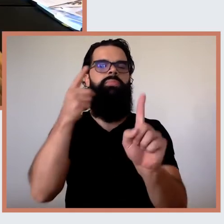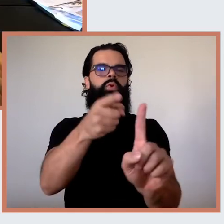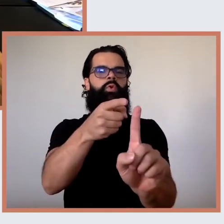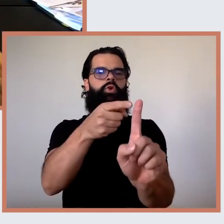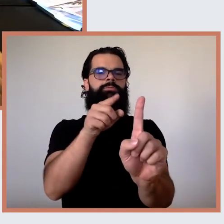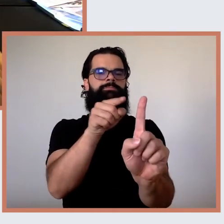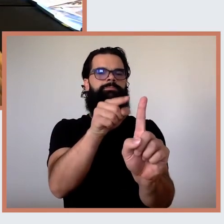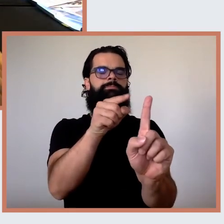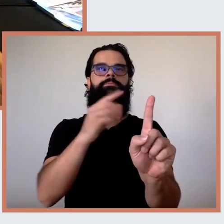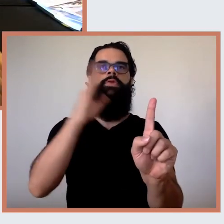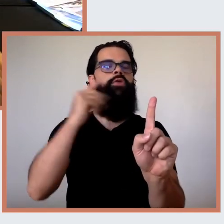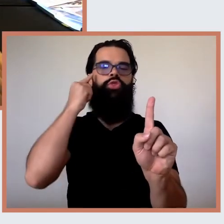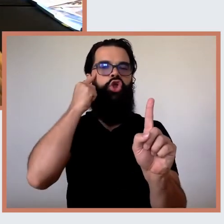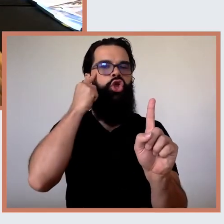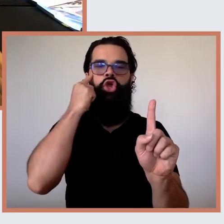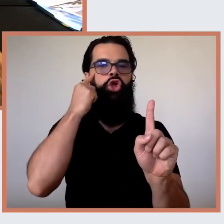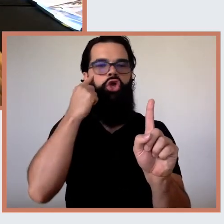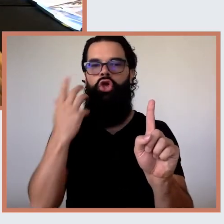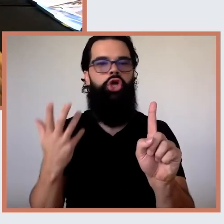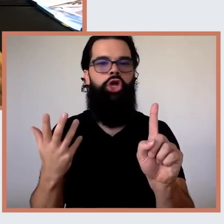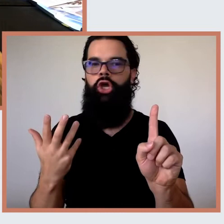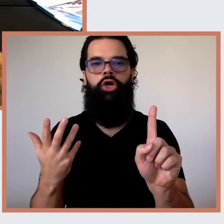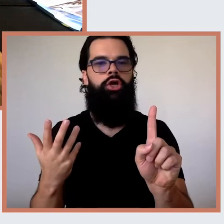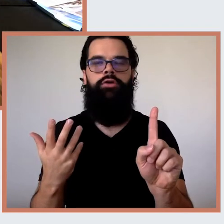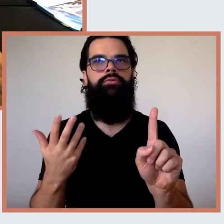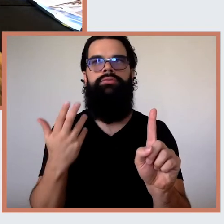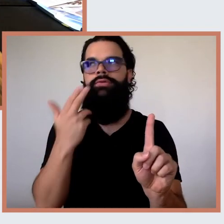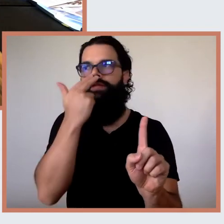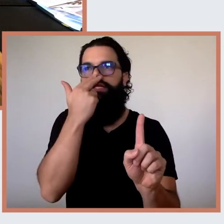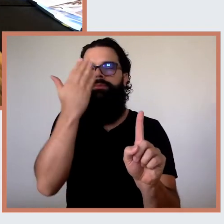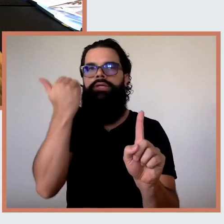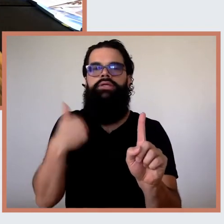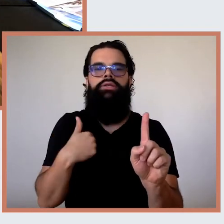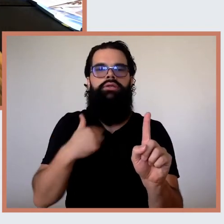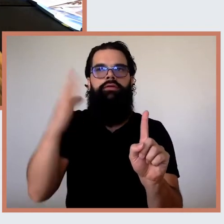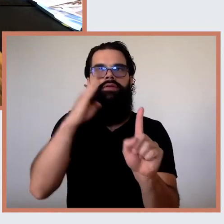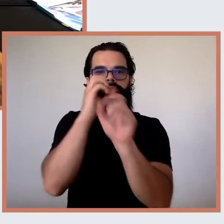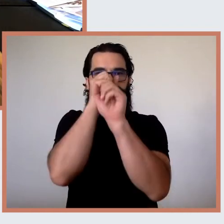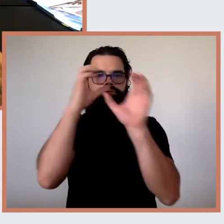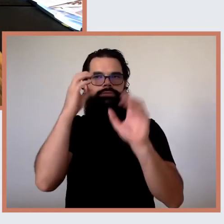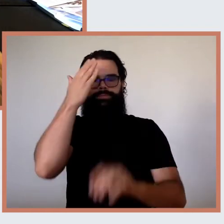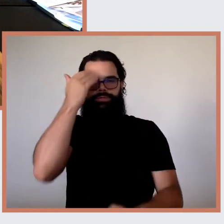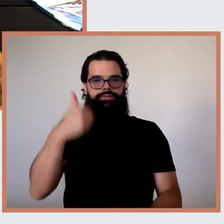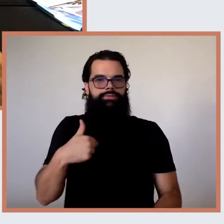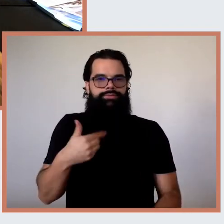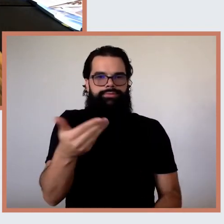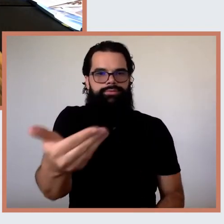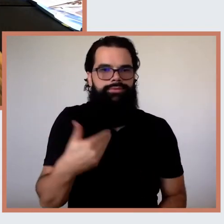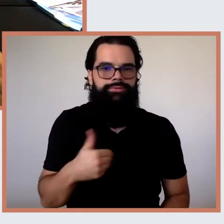Boy, it's a vicious circle, it is because I've never thought about that. And it's funny because I can't imagine